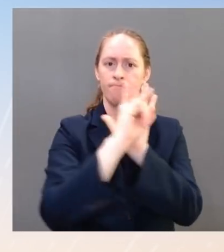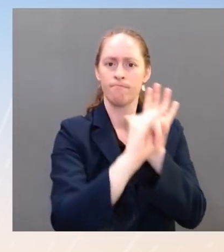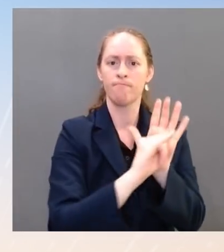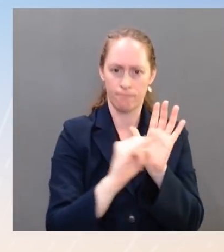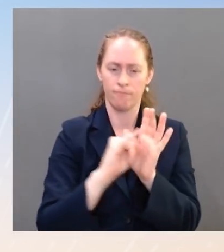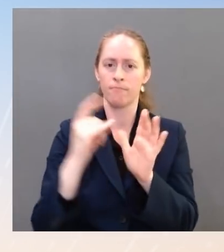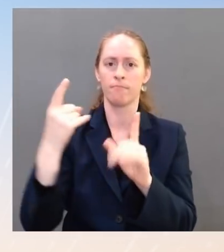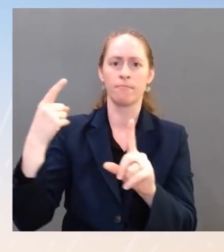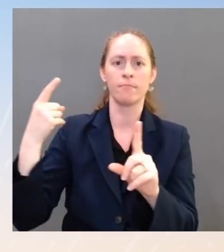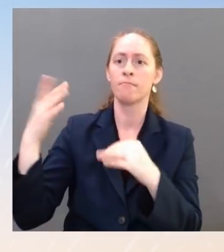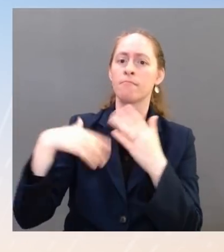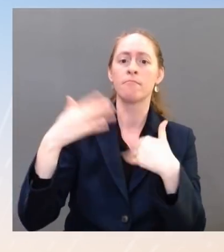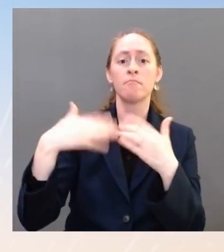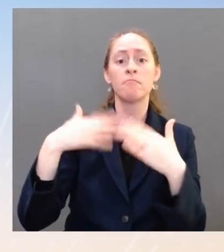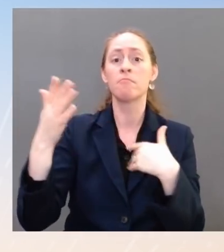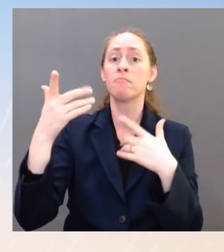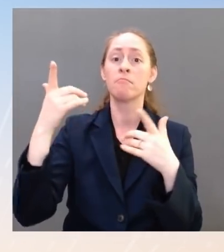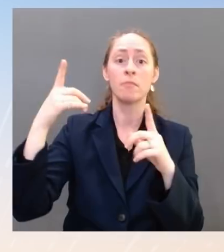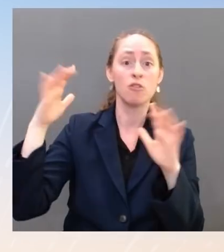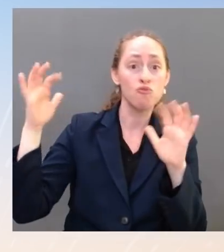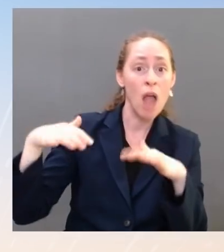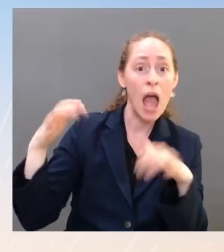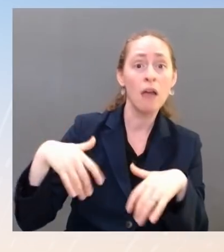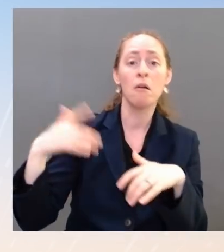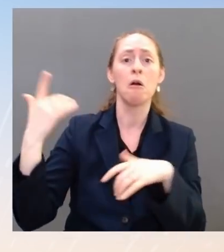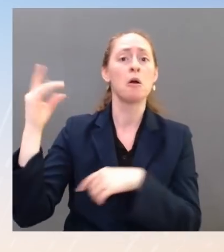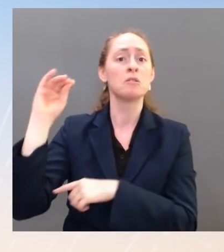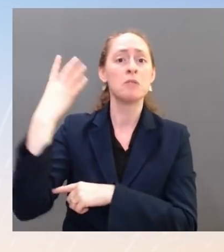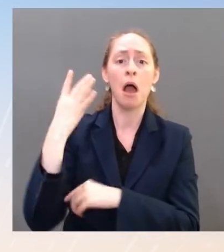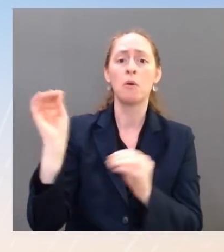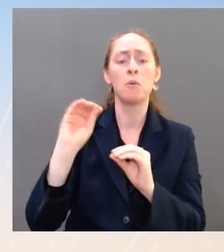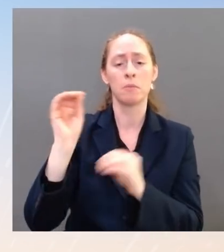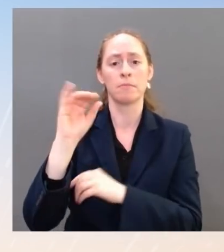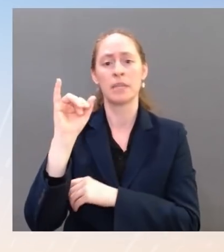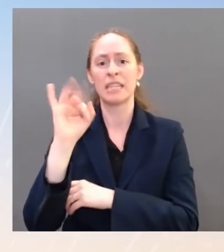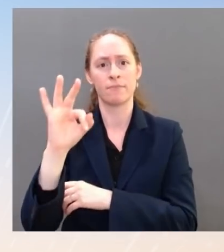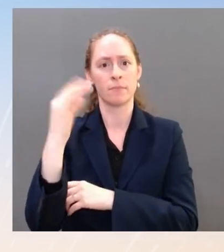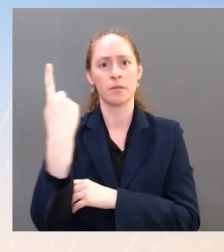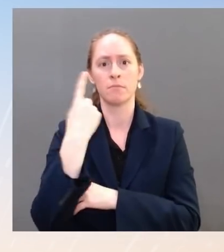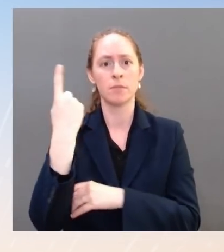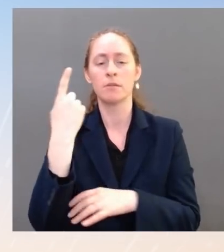as well as is able to take on the capacity that we know we have to add for renewable energy.